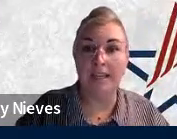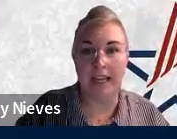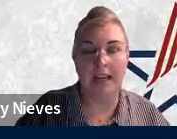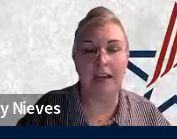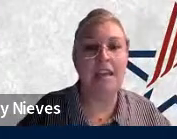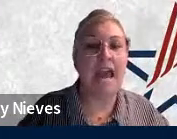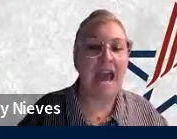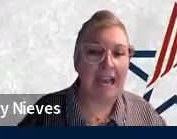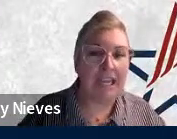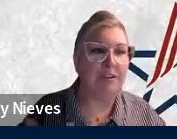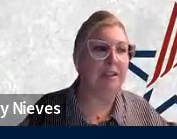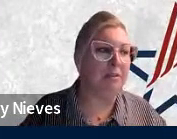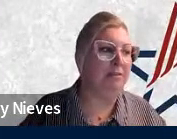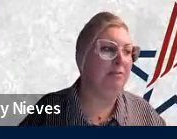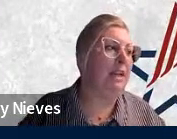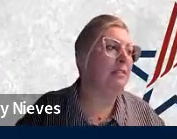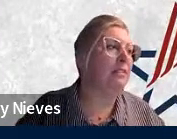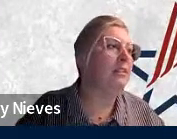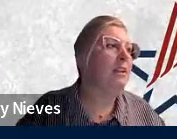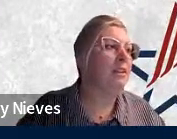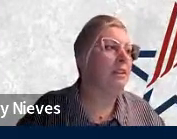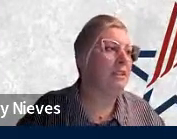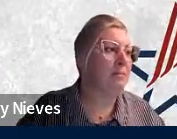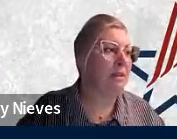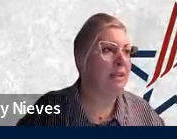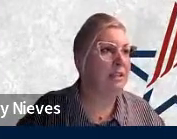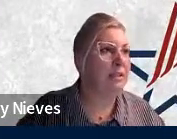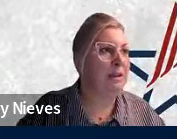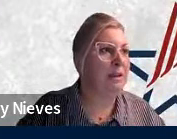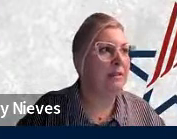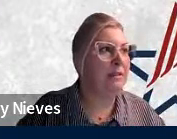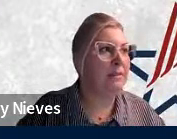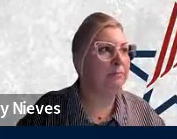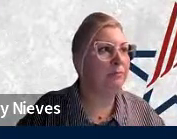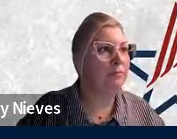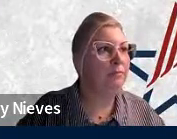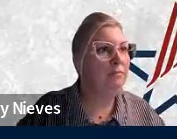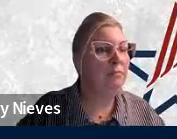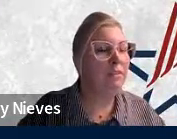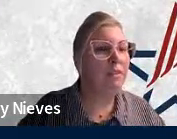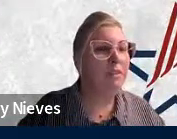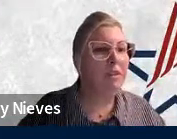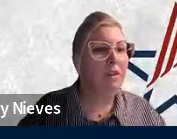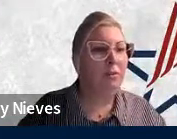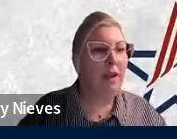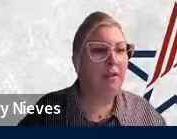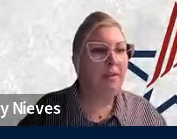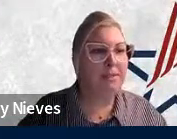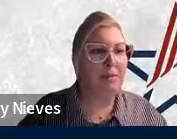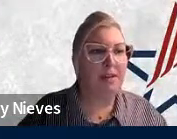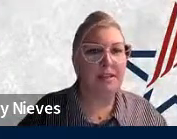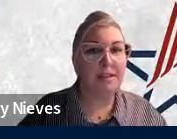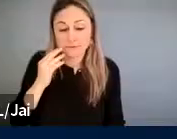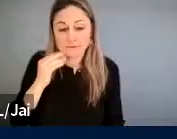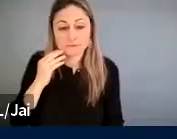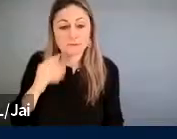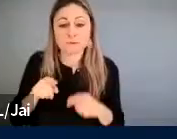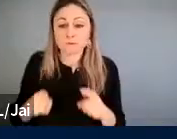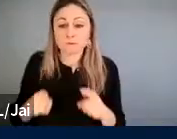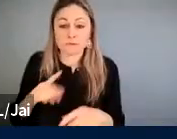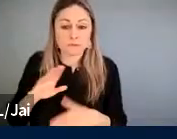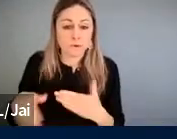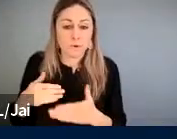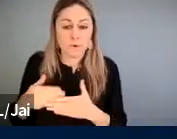data also reflects the disability experience. But out this process we heard many folks who